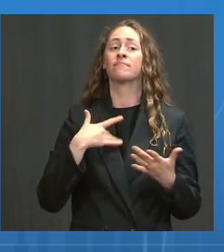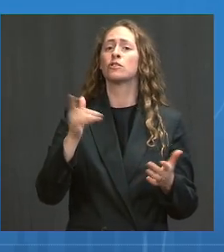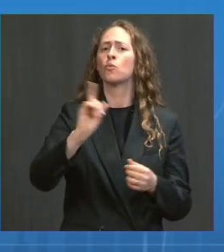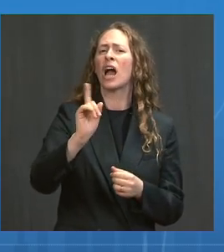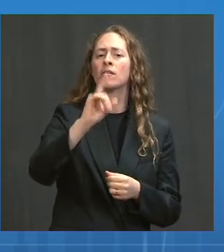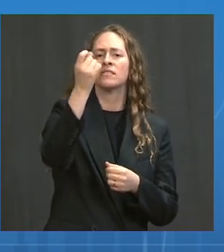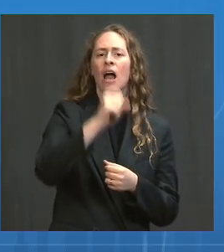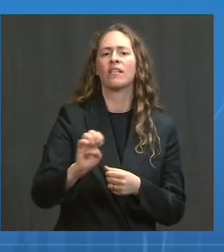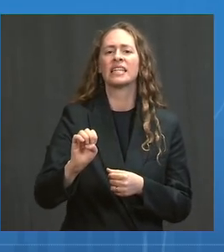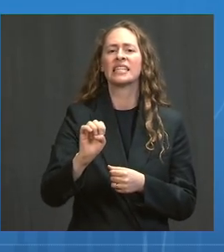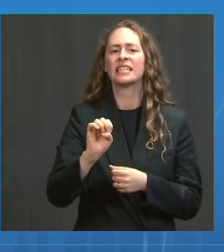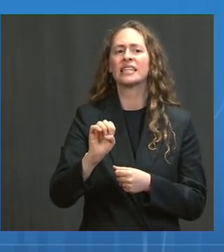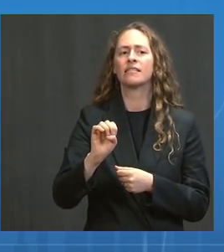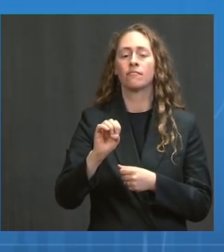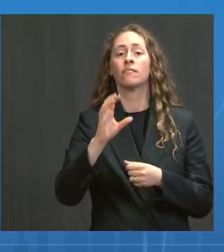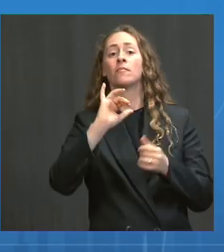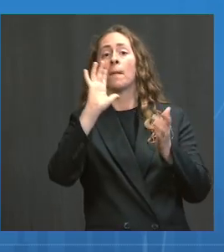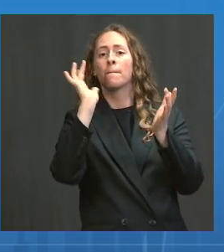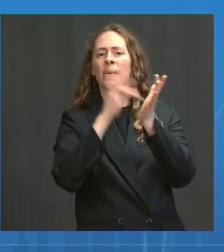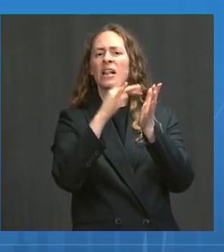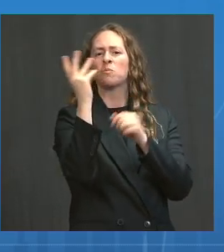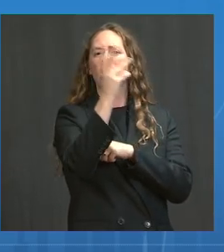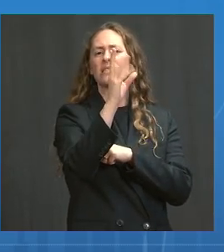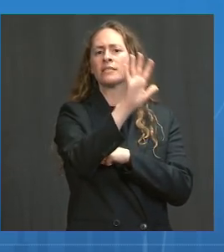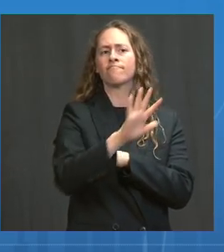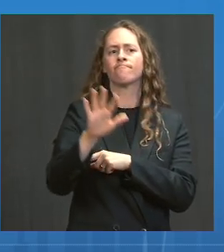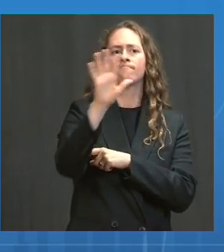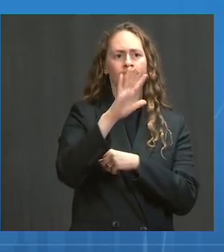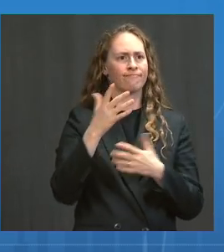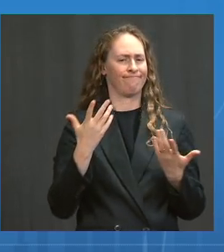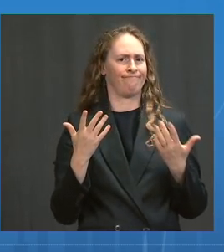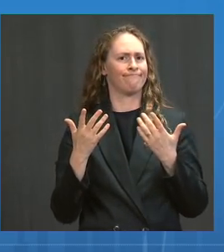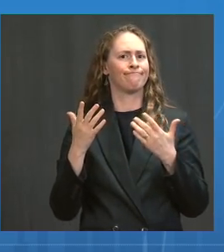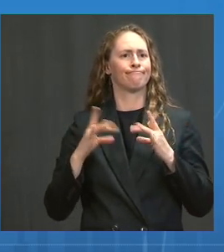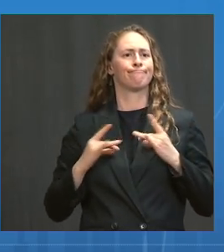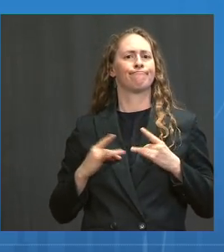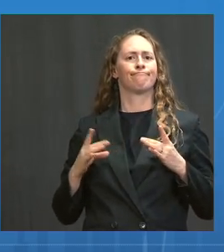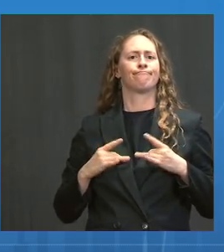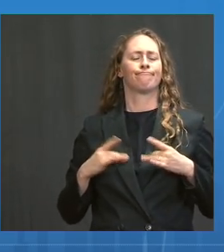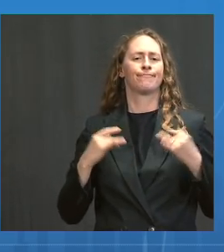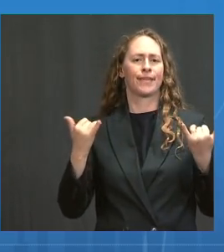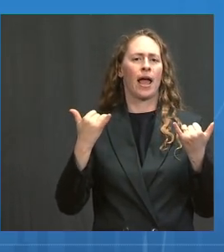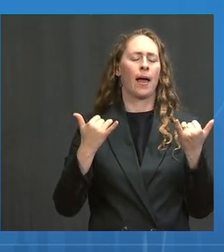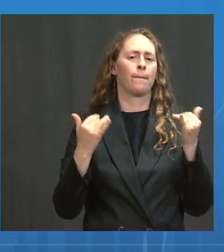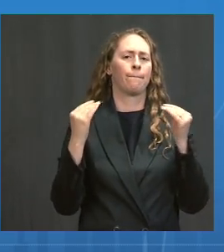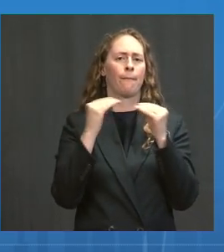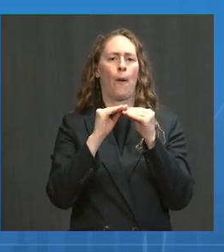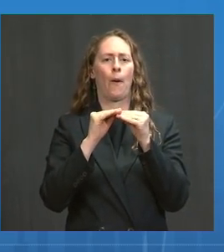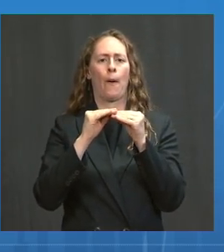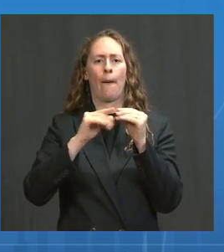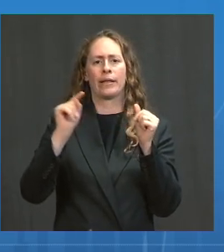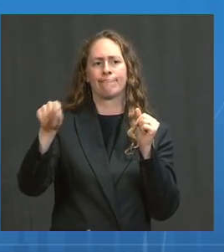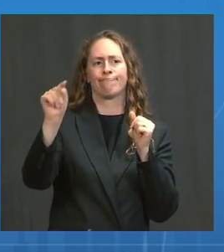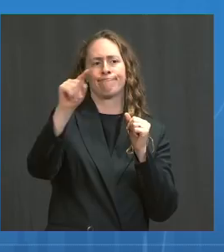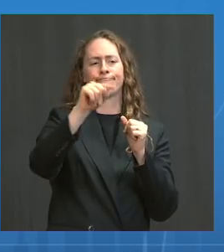are our most vulnerable. In some of these areas, we are already seeing increasing rates of disease.